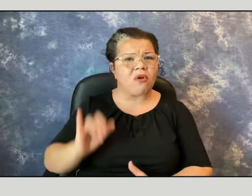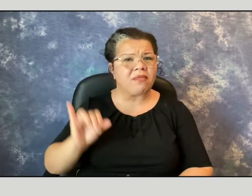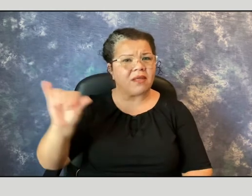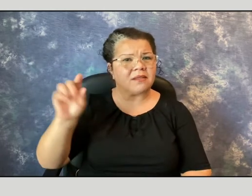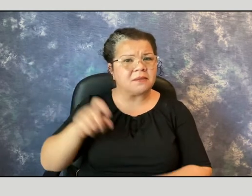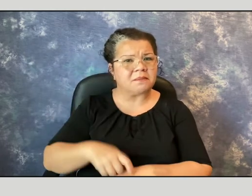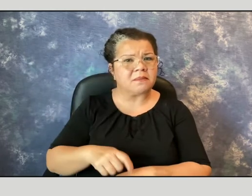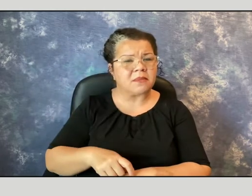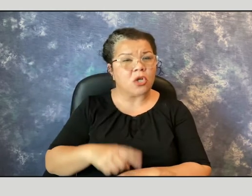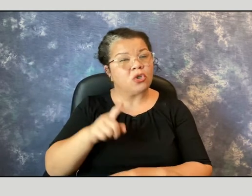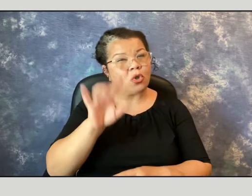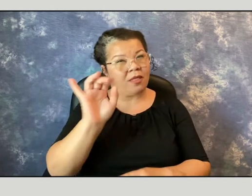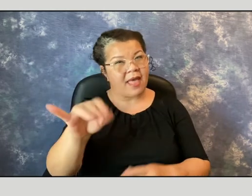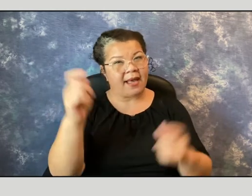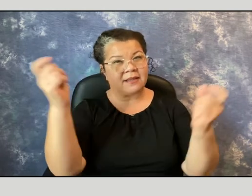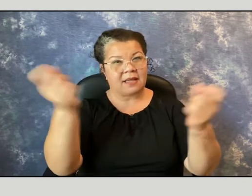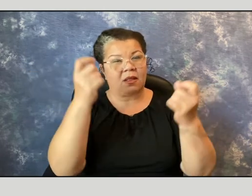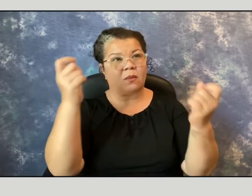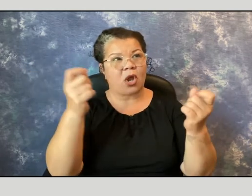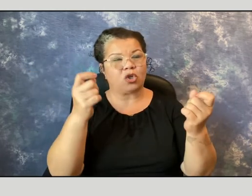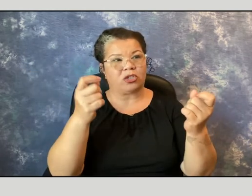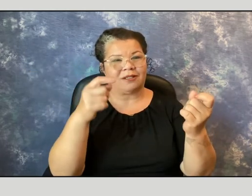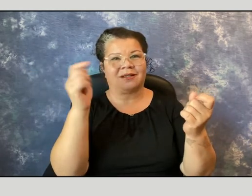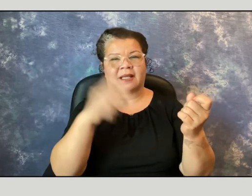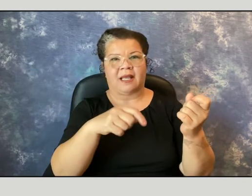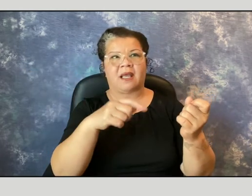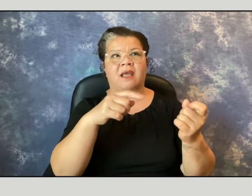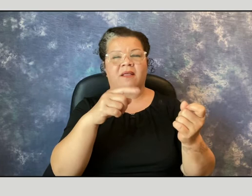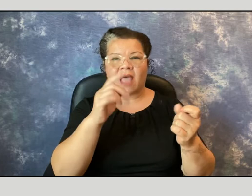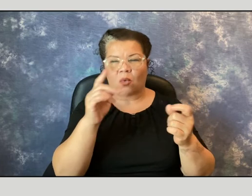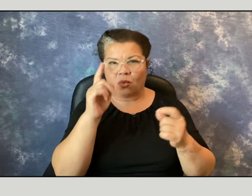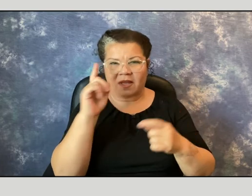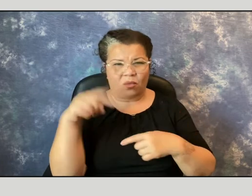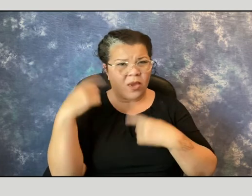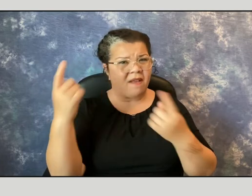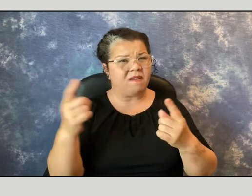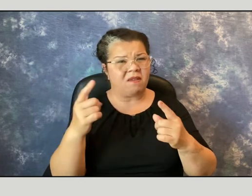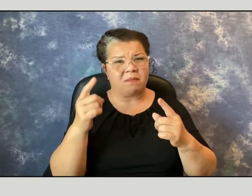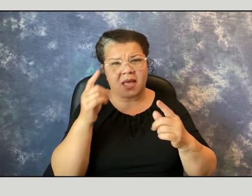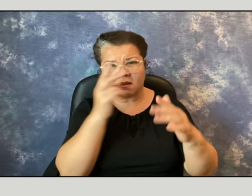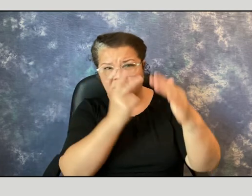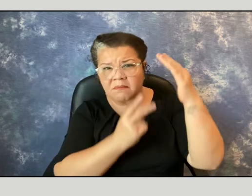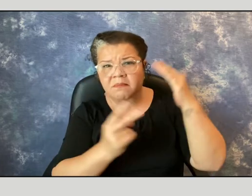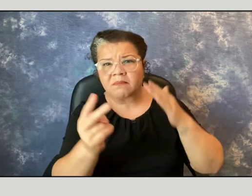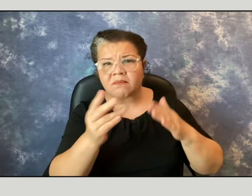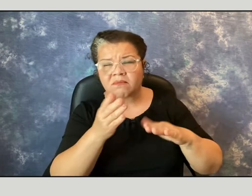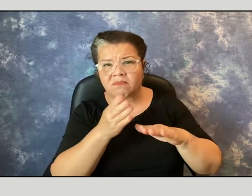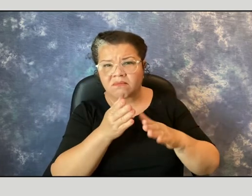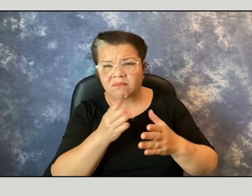that we've been charting towards hopefully something that's not a recovery of what was before Maria,